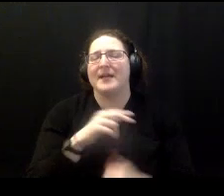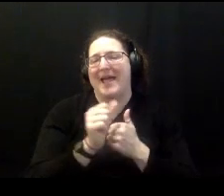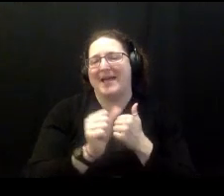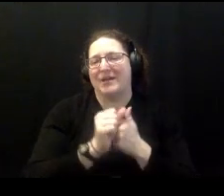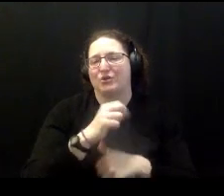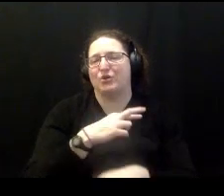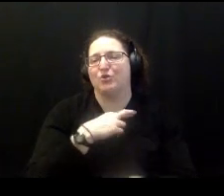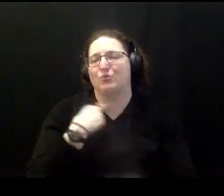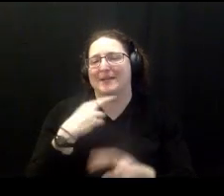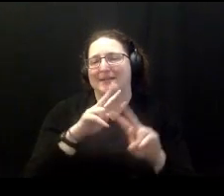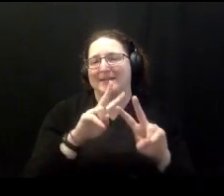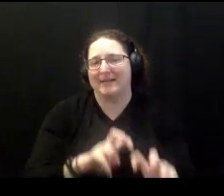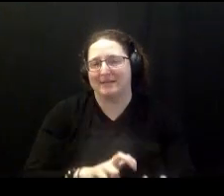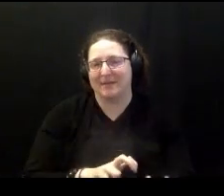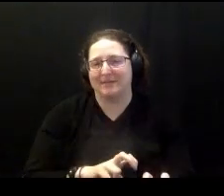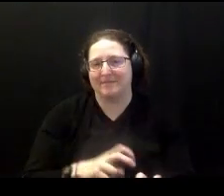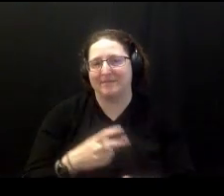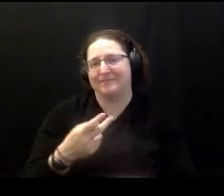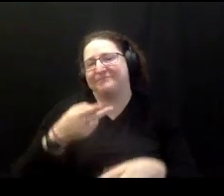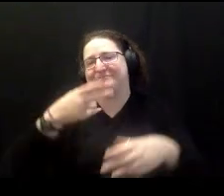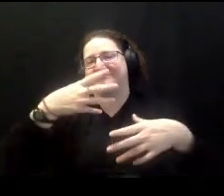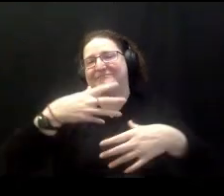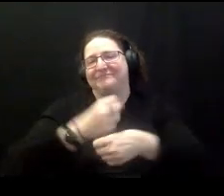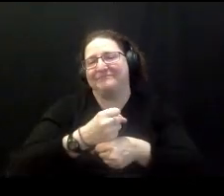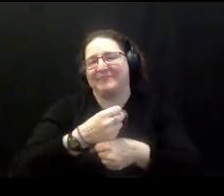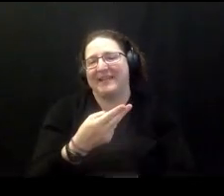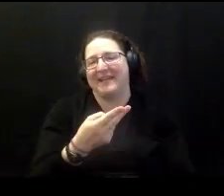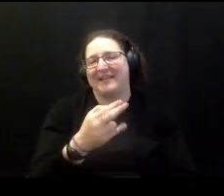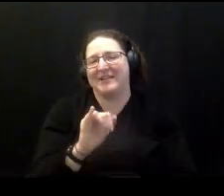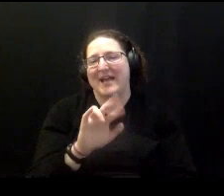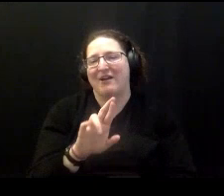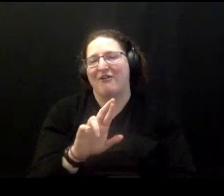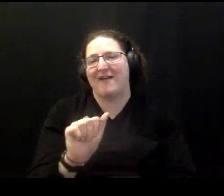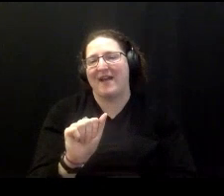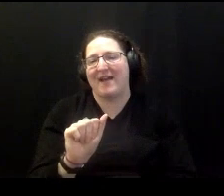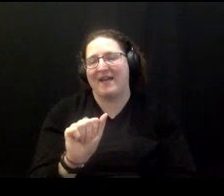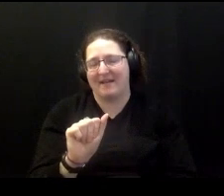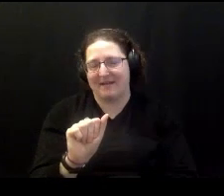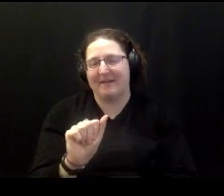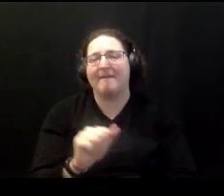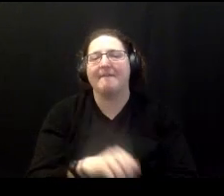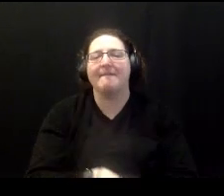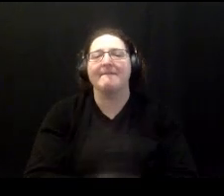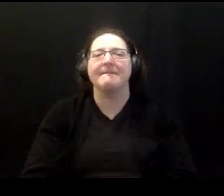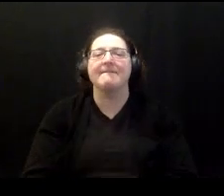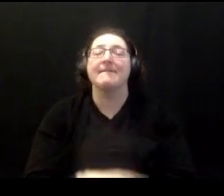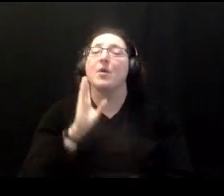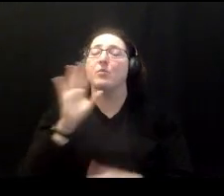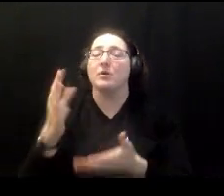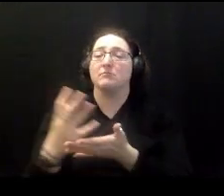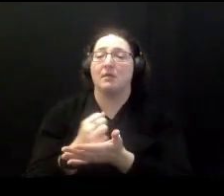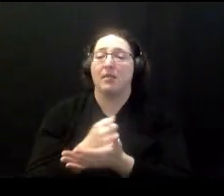also known as the HIRA. The HIRA collects information from local emergency management